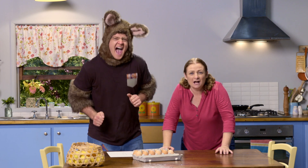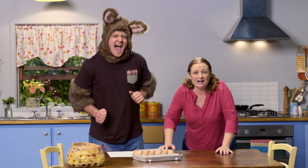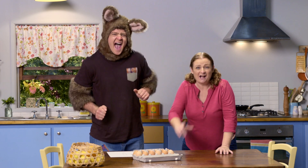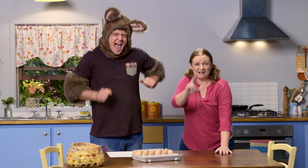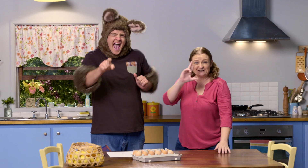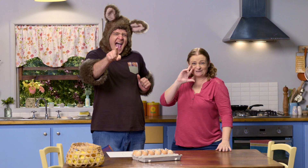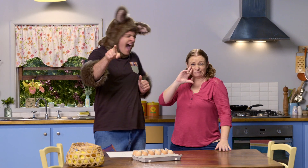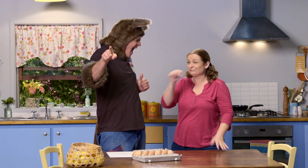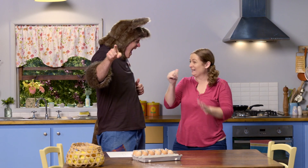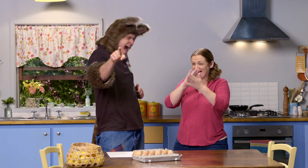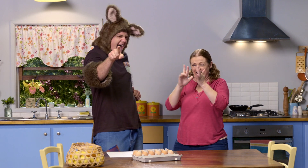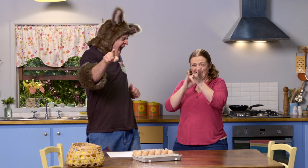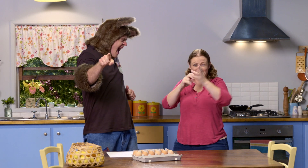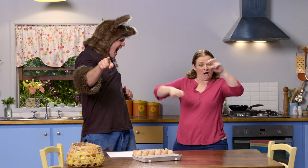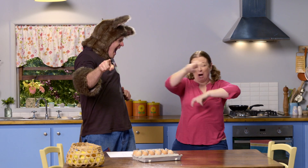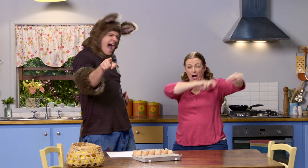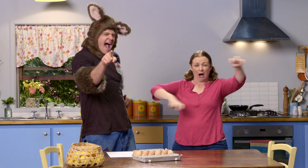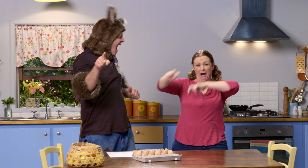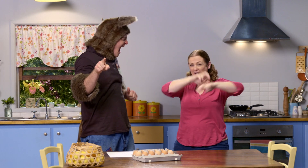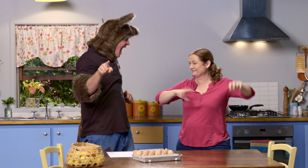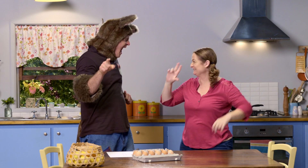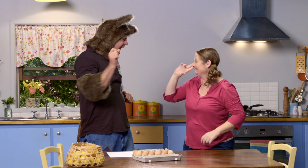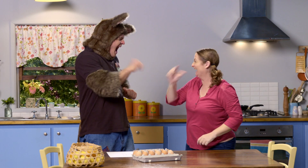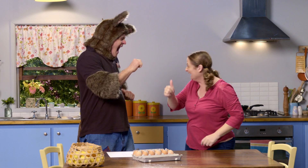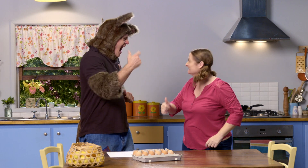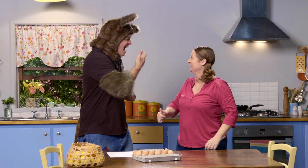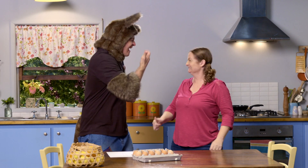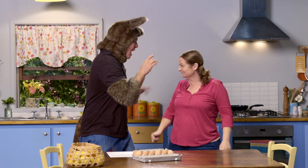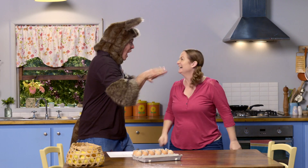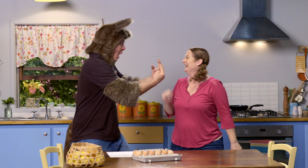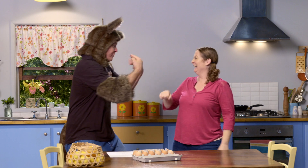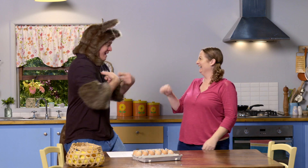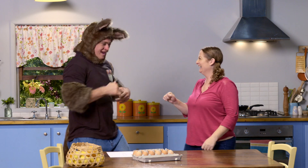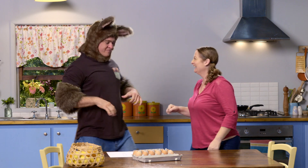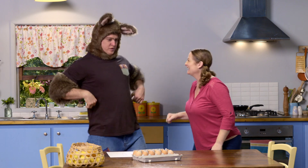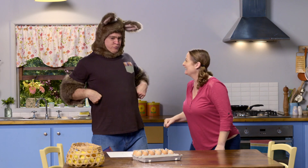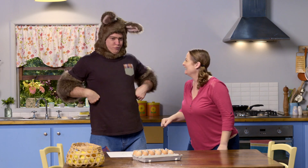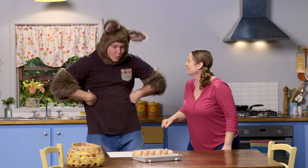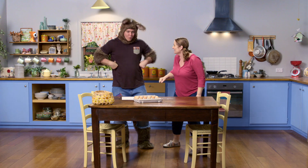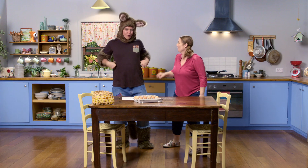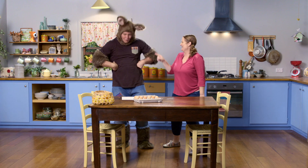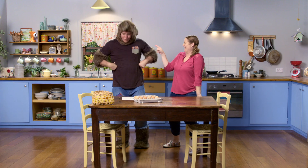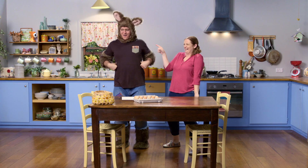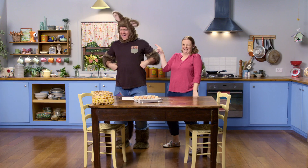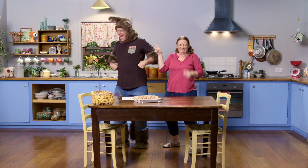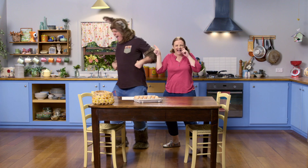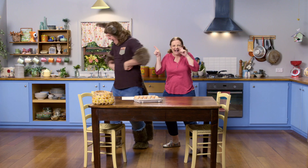Oh, didn't those hens look wonderful running around? Yeah, they were so funny. Watch me, Sally!